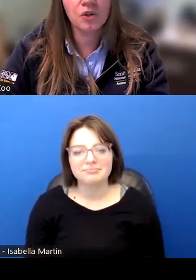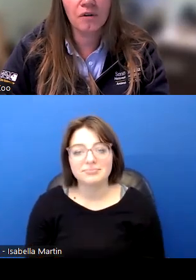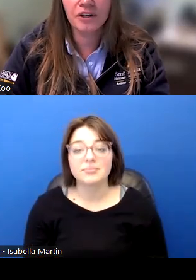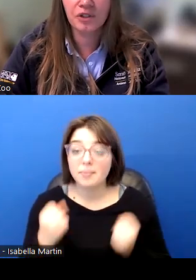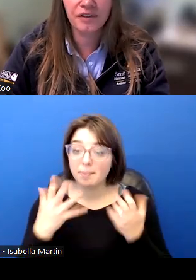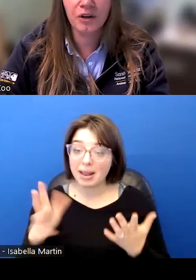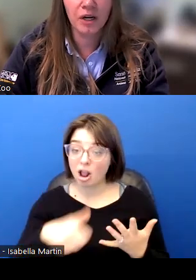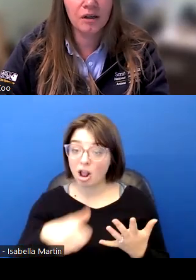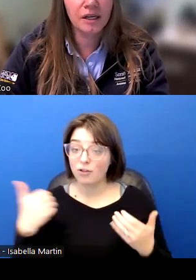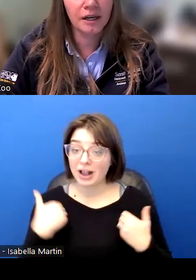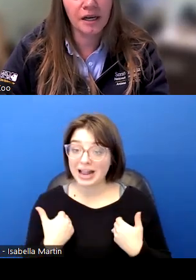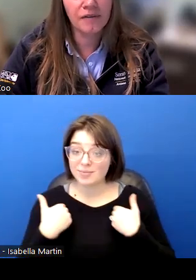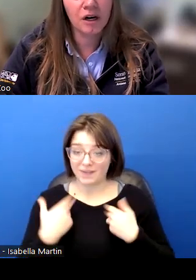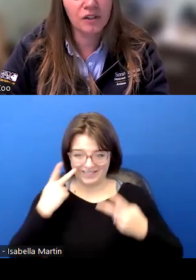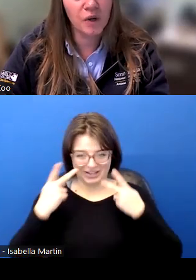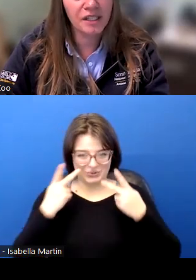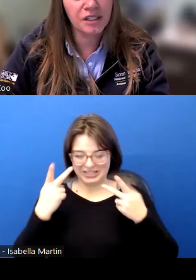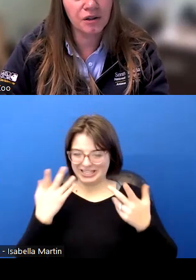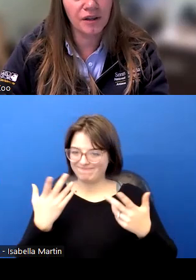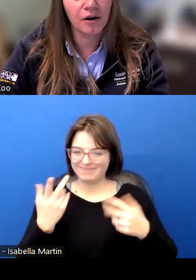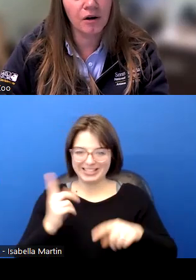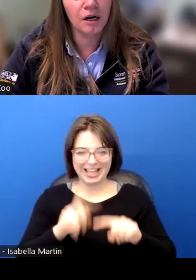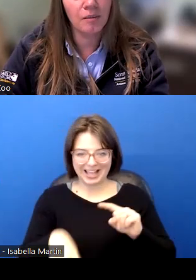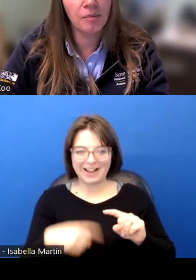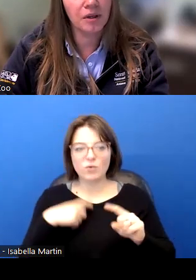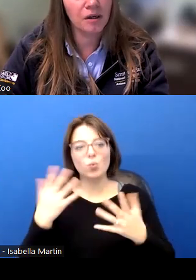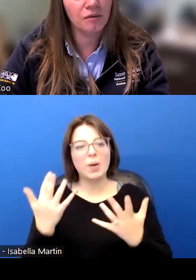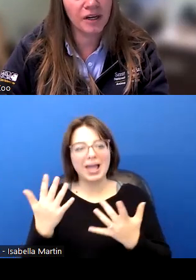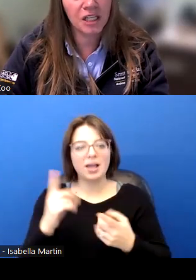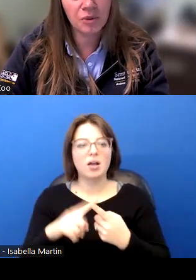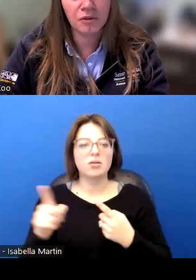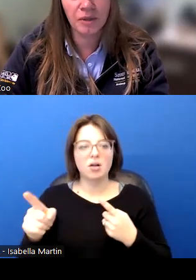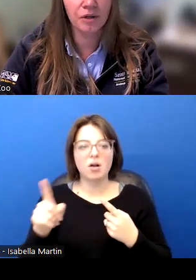score visually very well and I have to often wait until they are up at the vet hospital for maybe